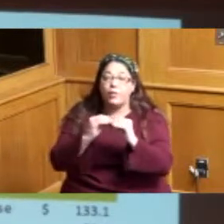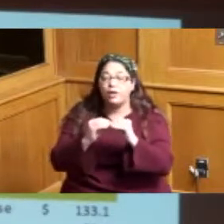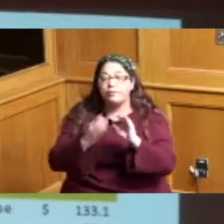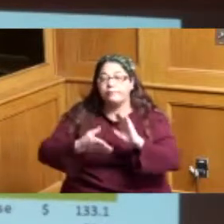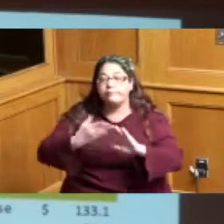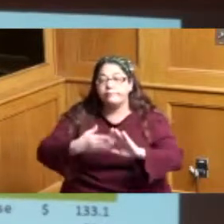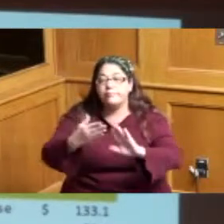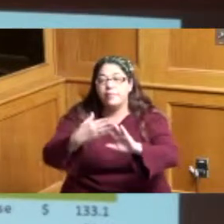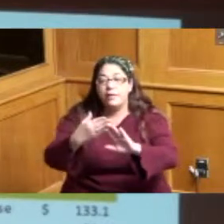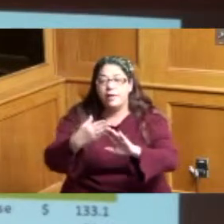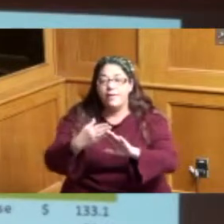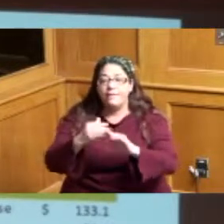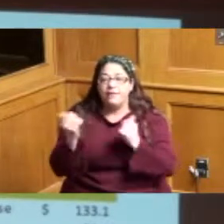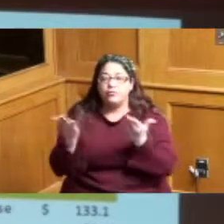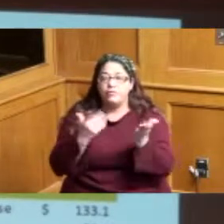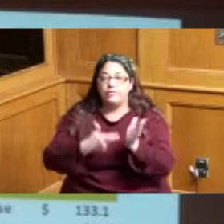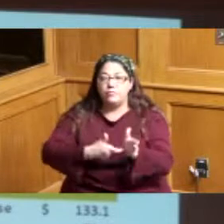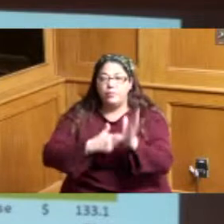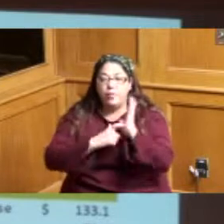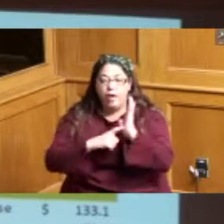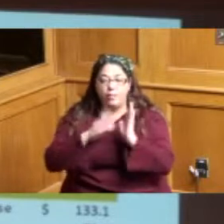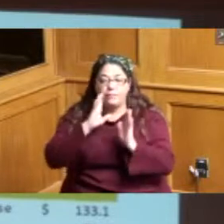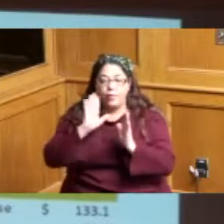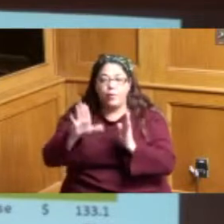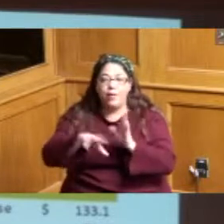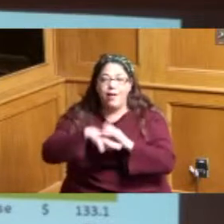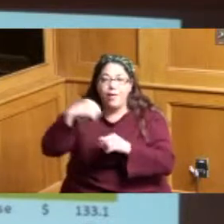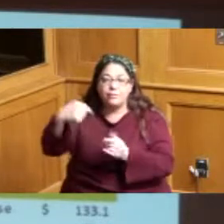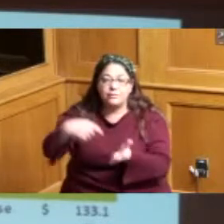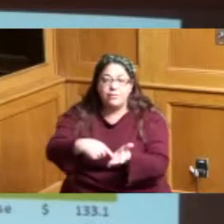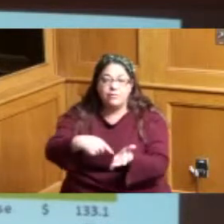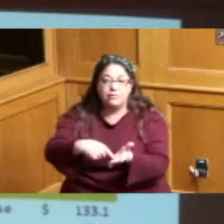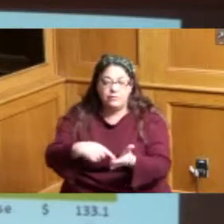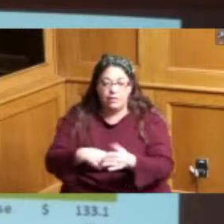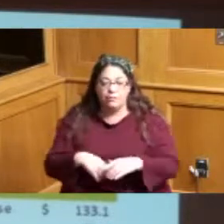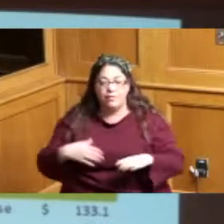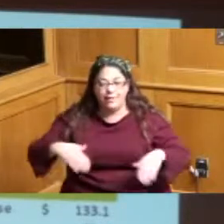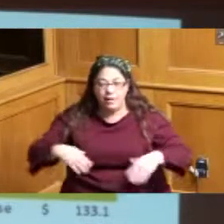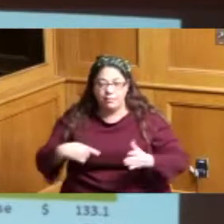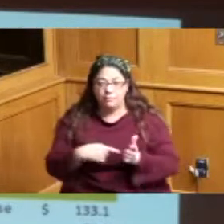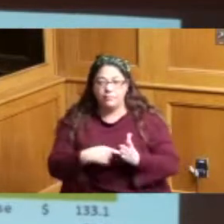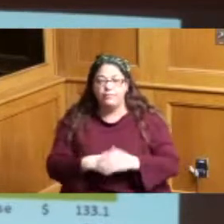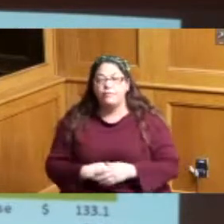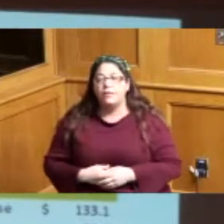debt service requirements on your outstanding debt as well as a capital outlay for office equipment